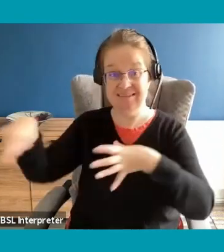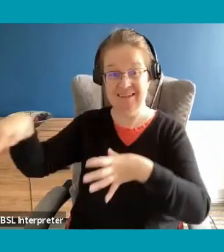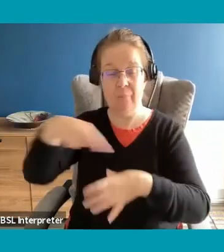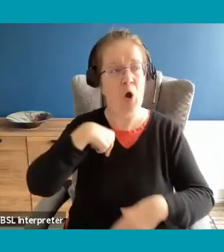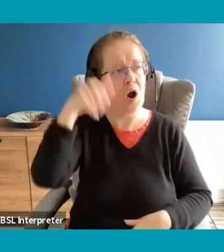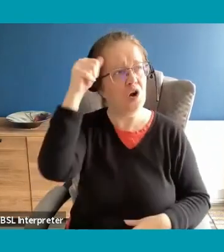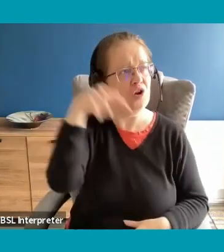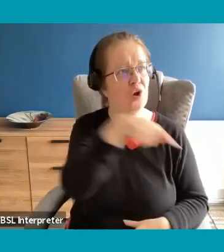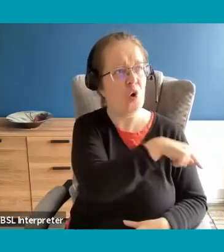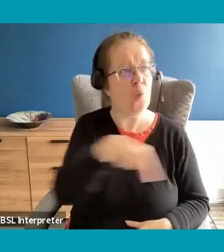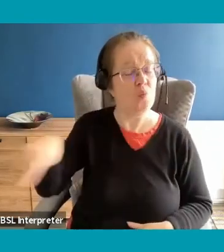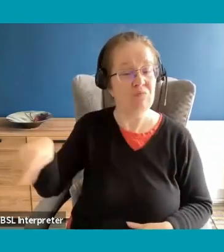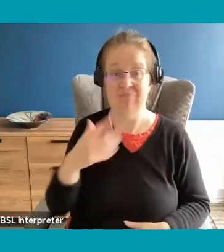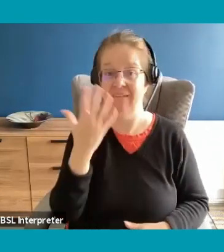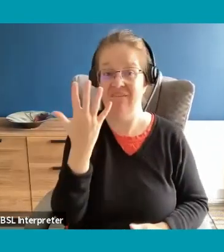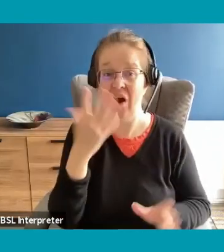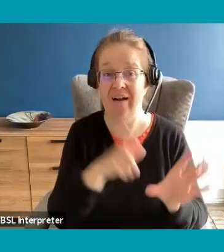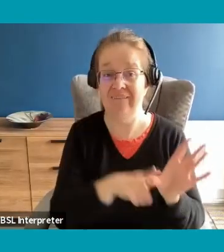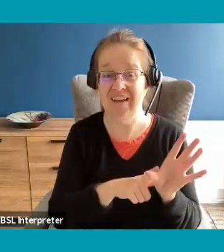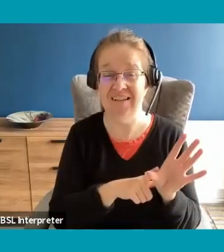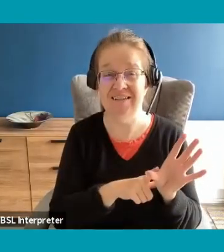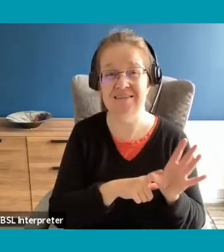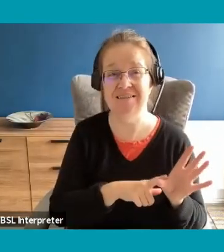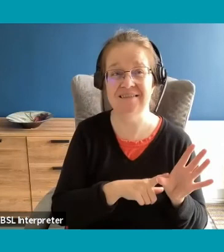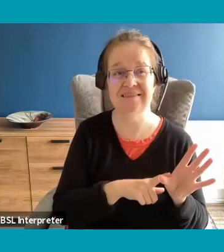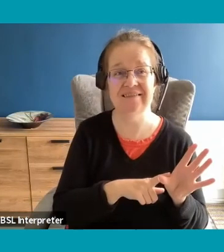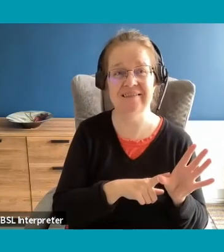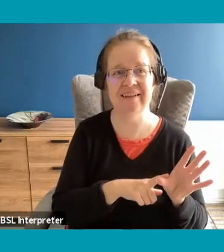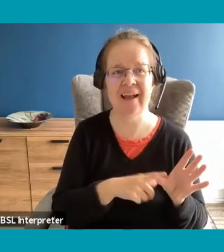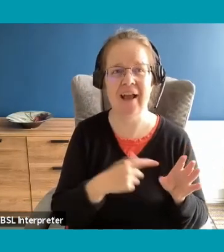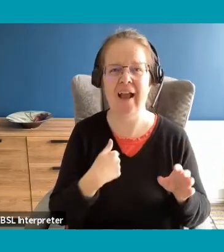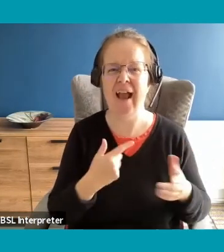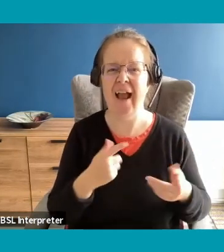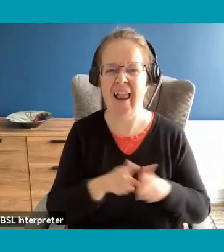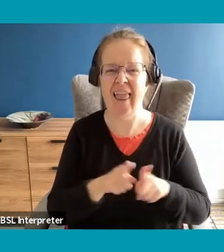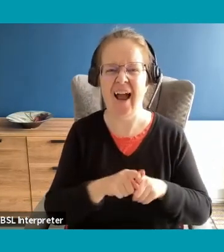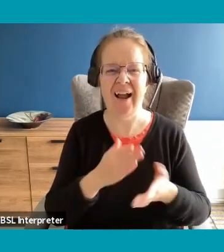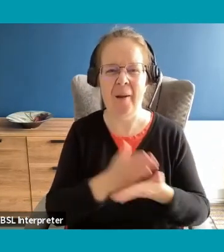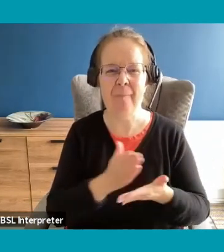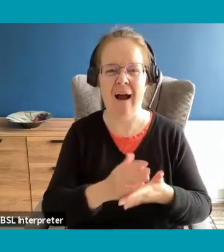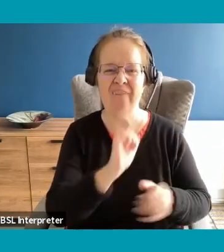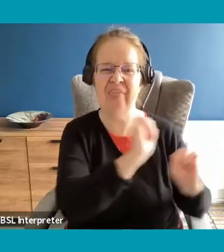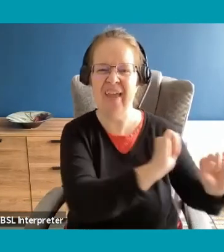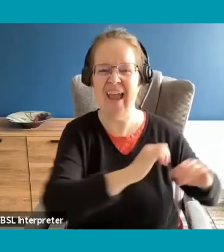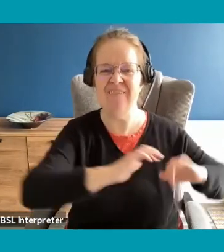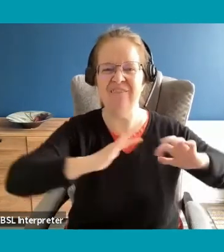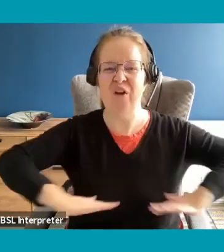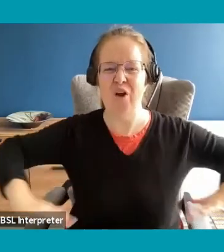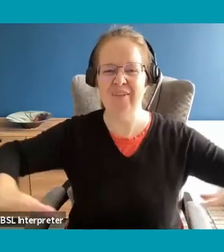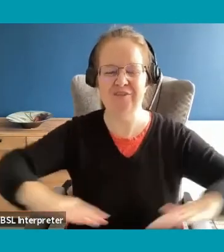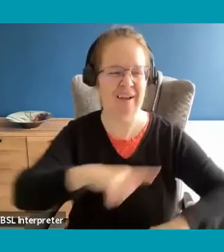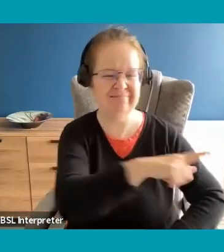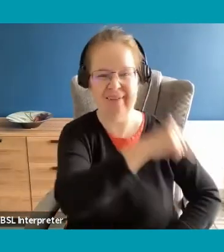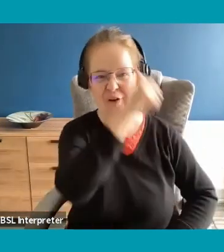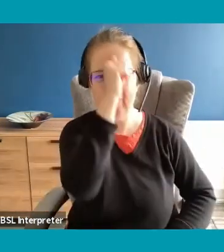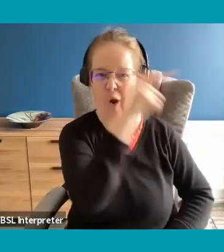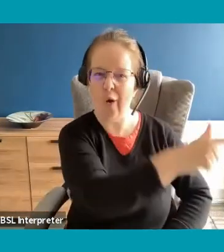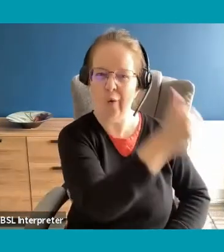for five years and I'm kind of part of their furniture a little bit like they that you know me, I know them and so yeah,